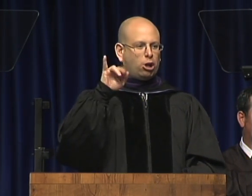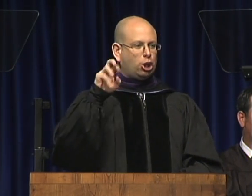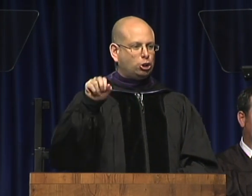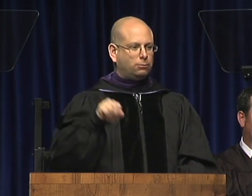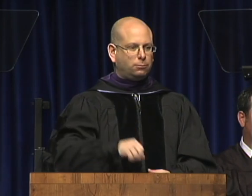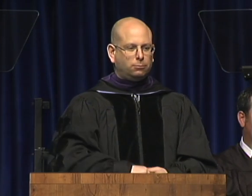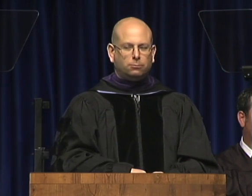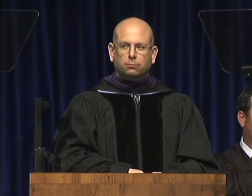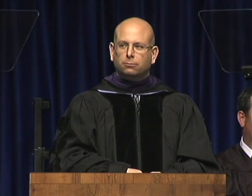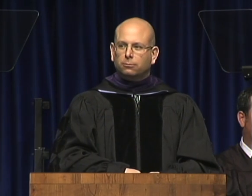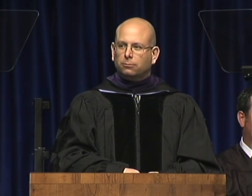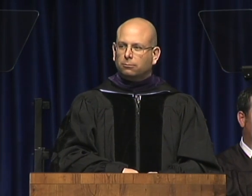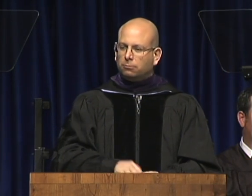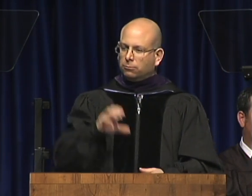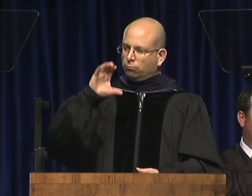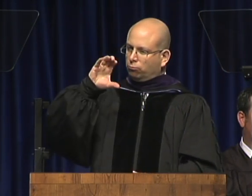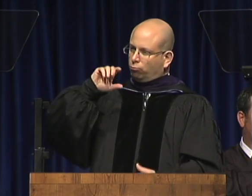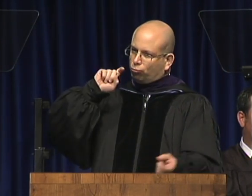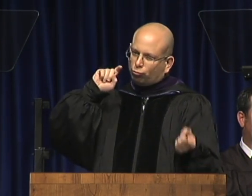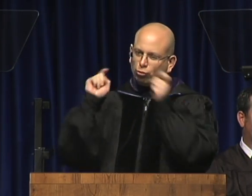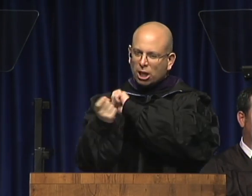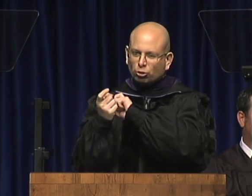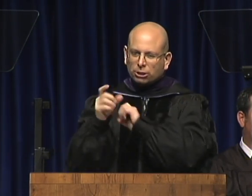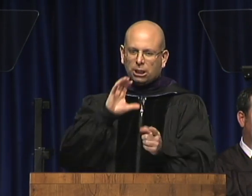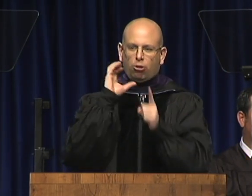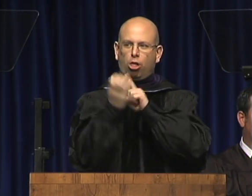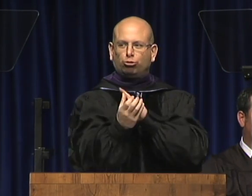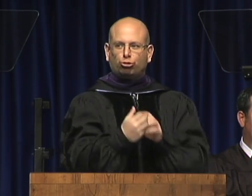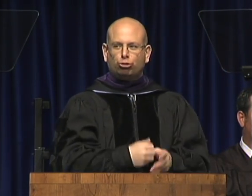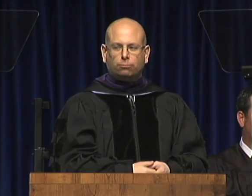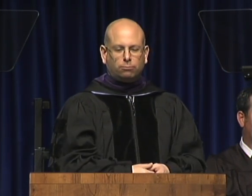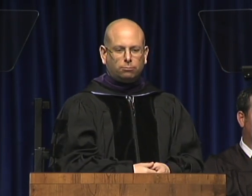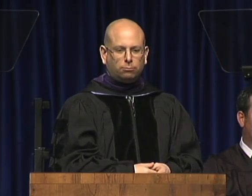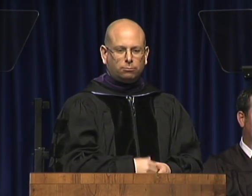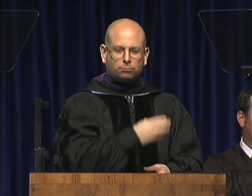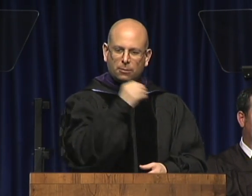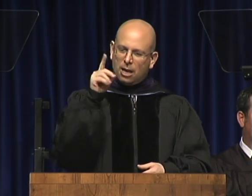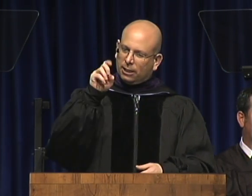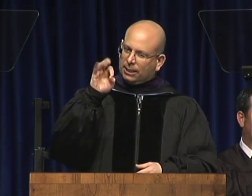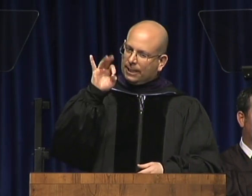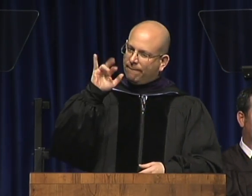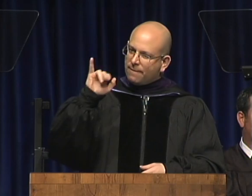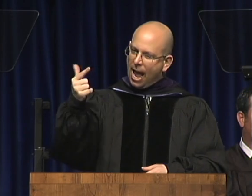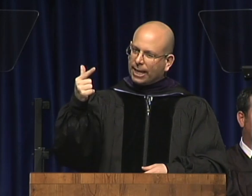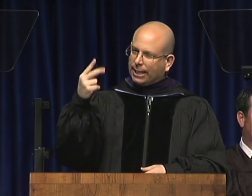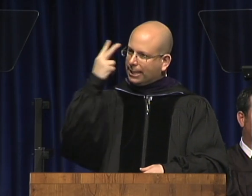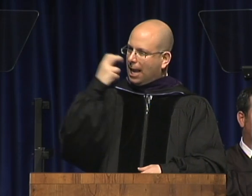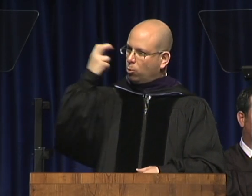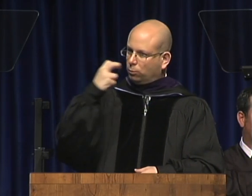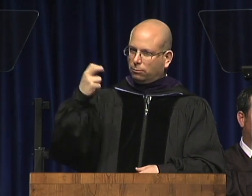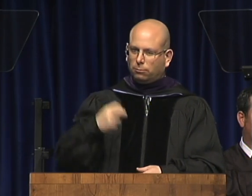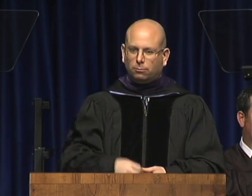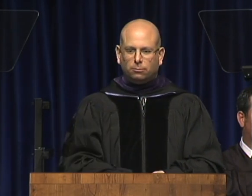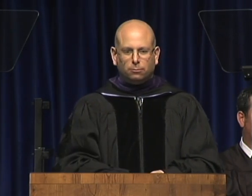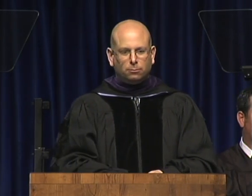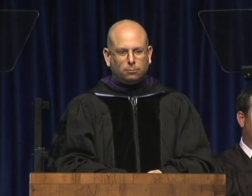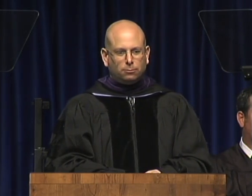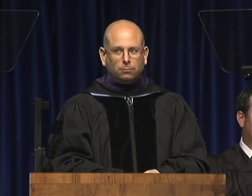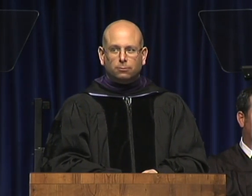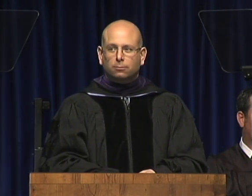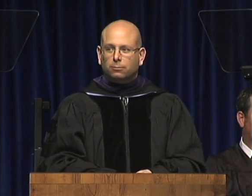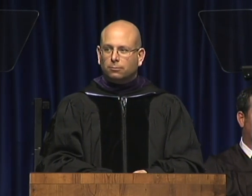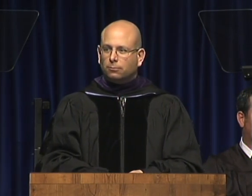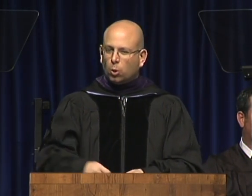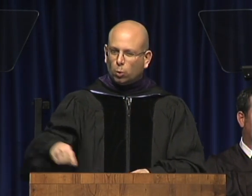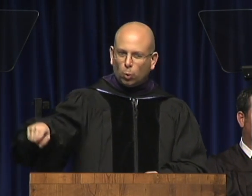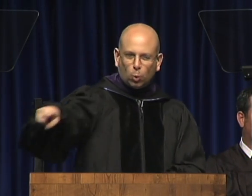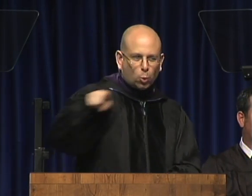changing cultures, and defying doubters.